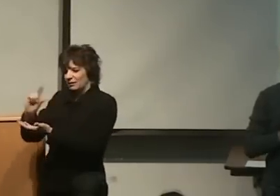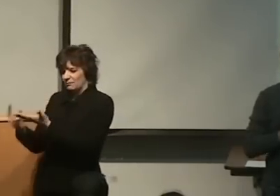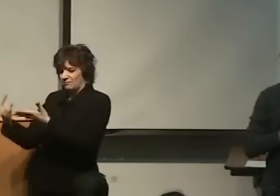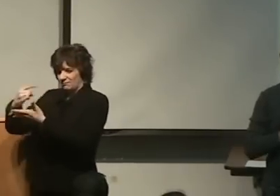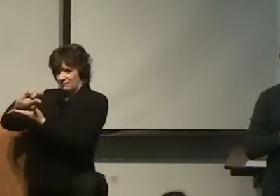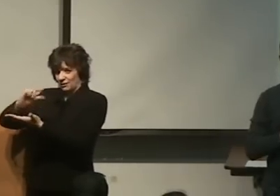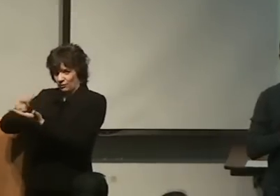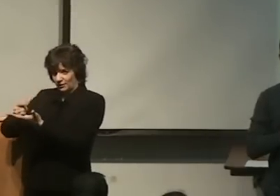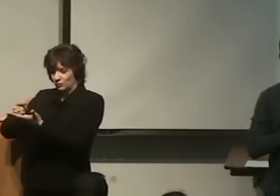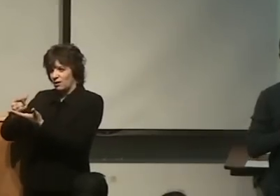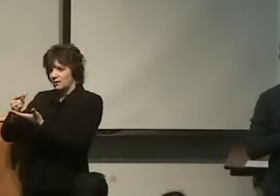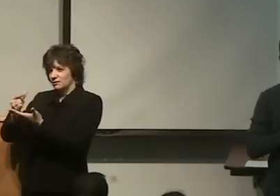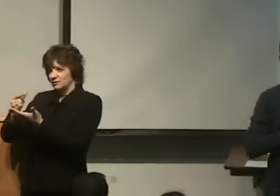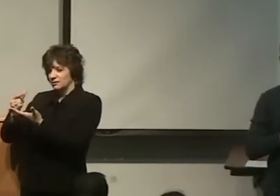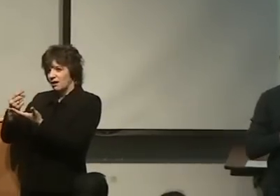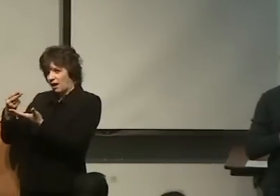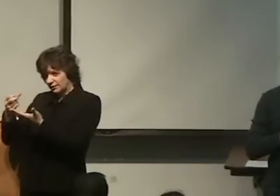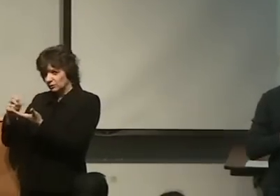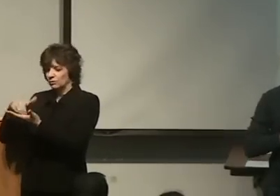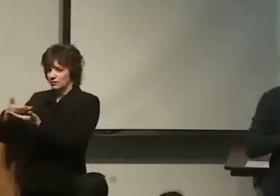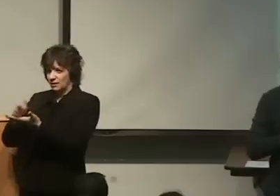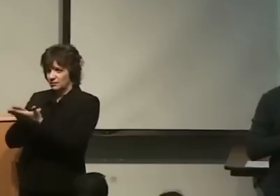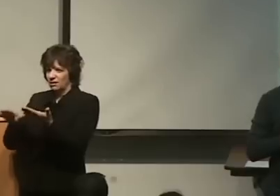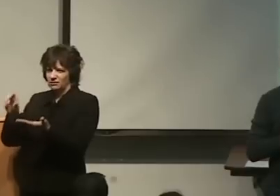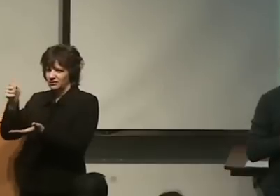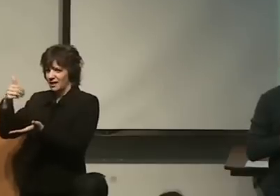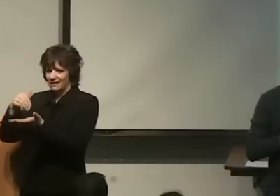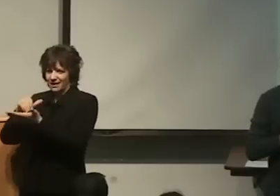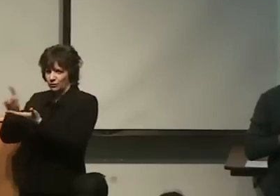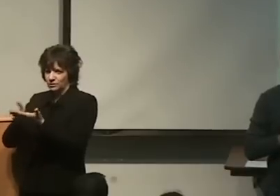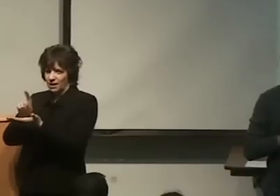And on average they've spent 10,800 hours playing video games.